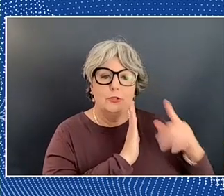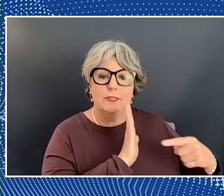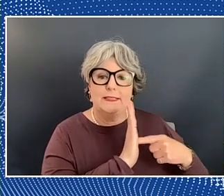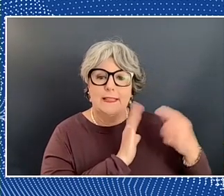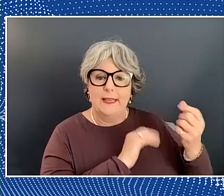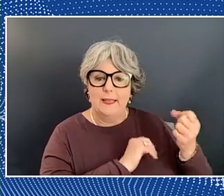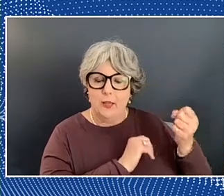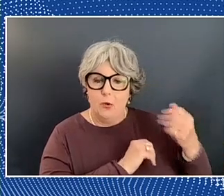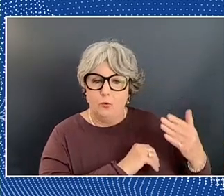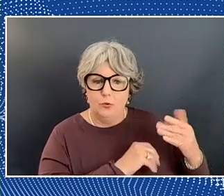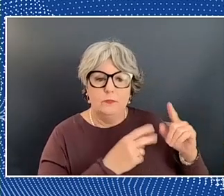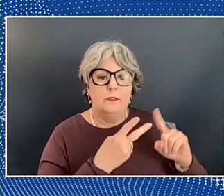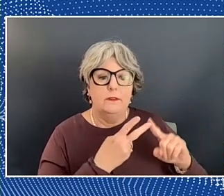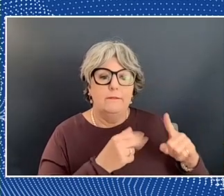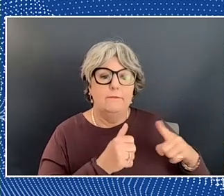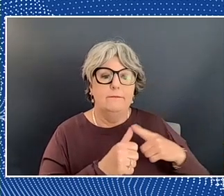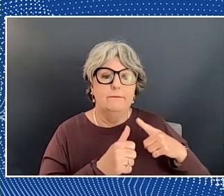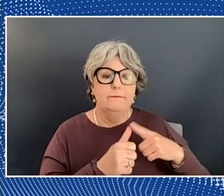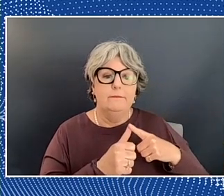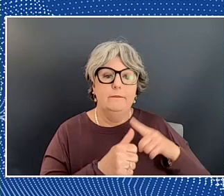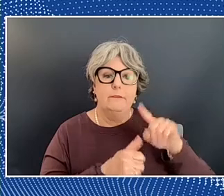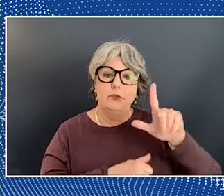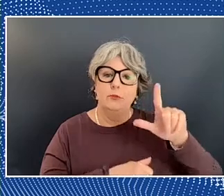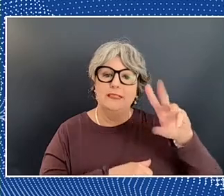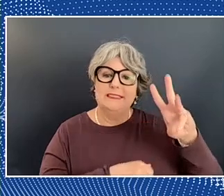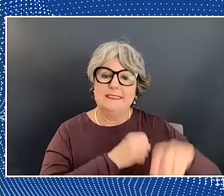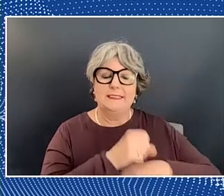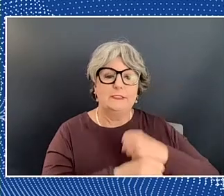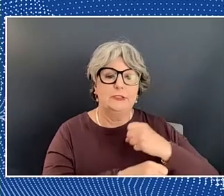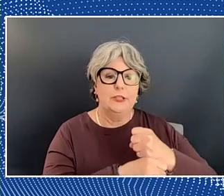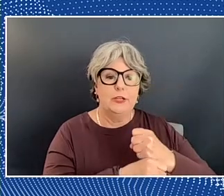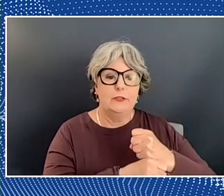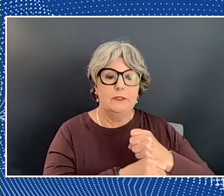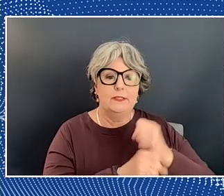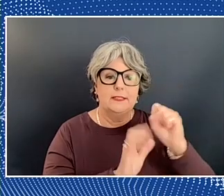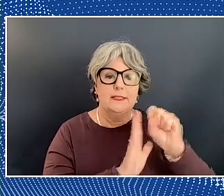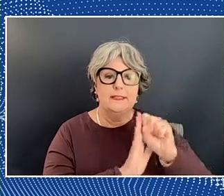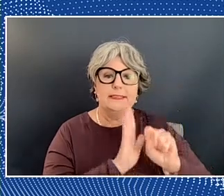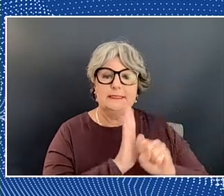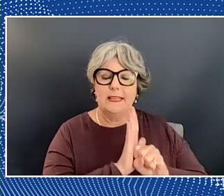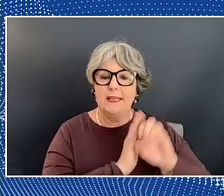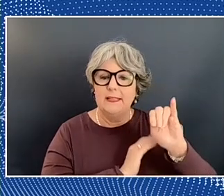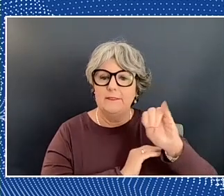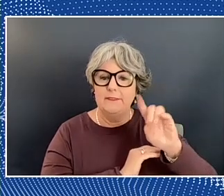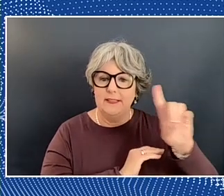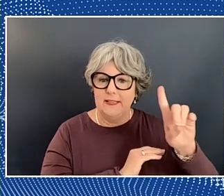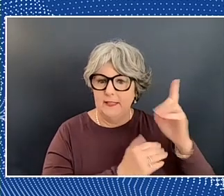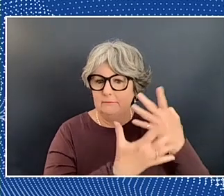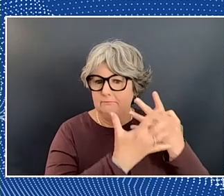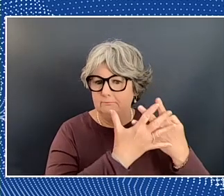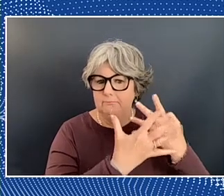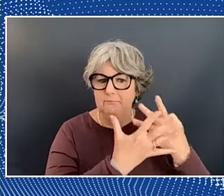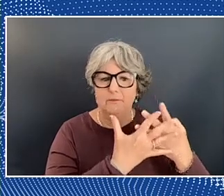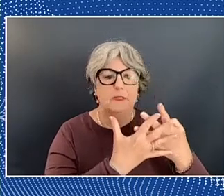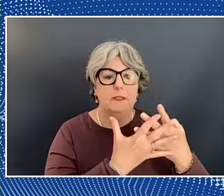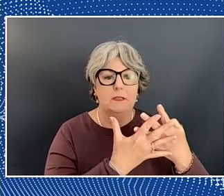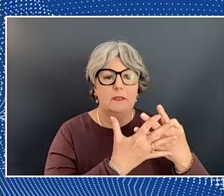So, first of all, I served 26 years in the state of Indiana. And during that time, I- really I ran or administrated an on-site